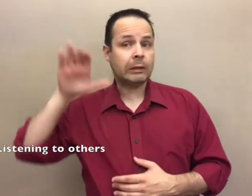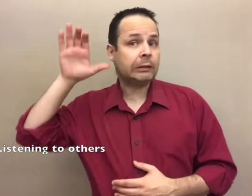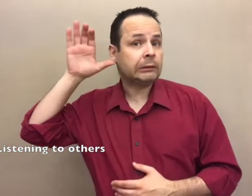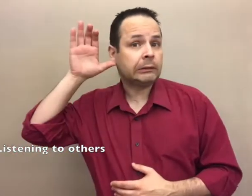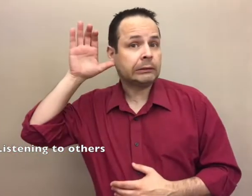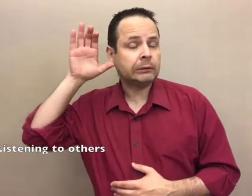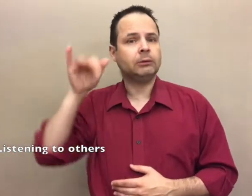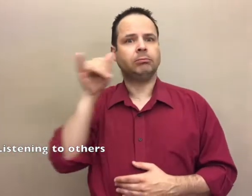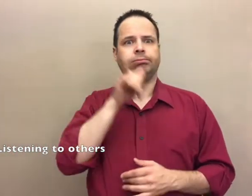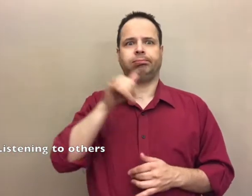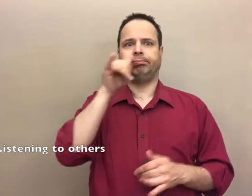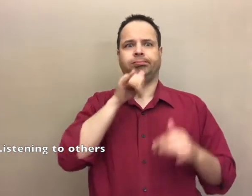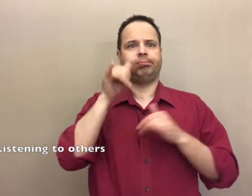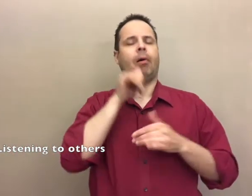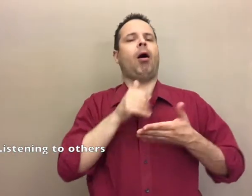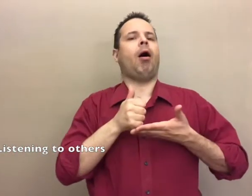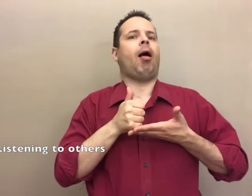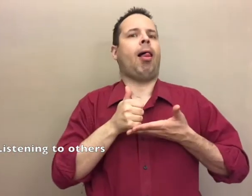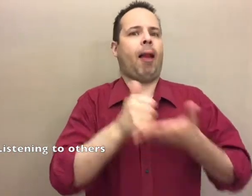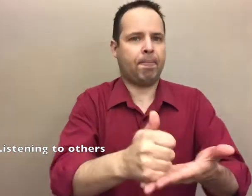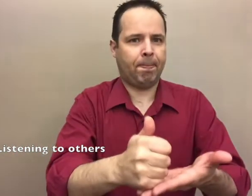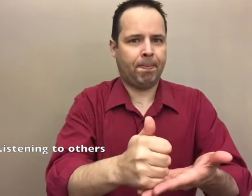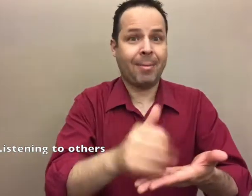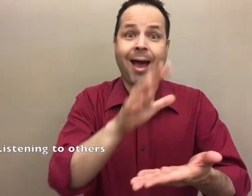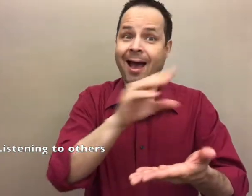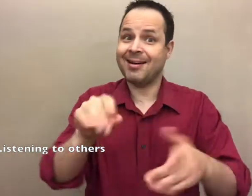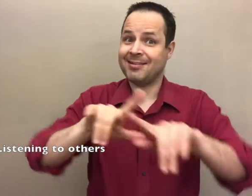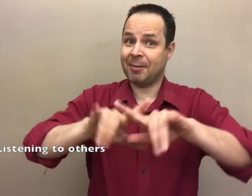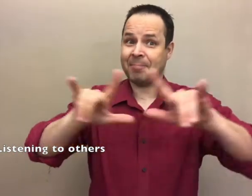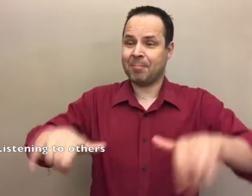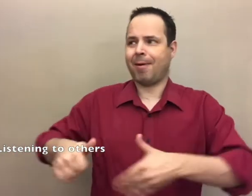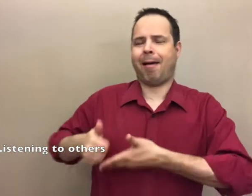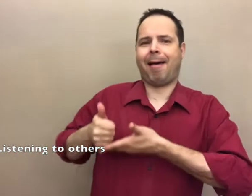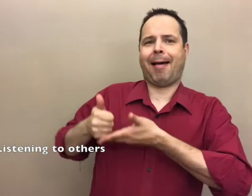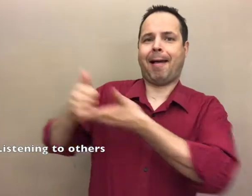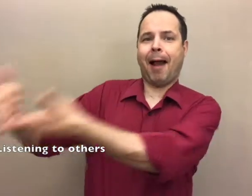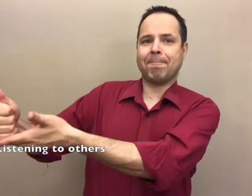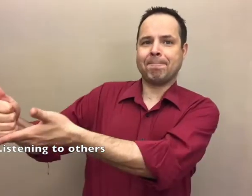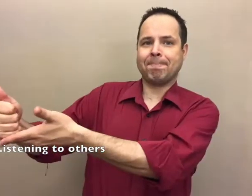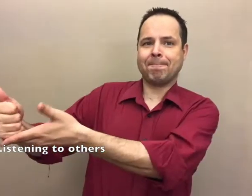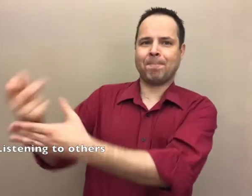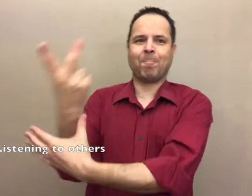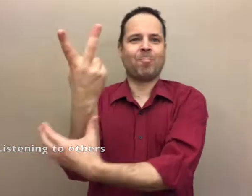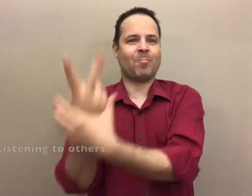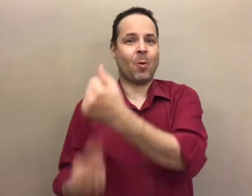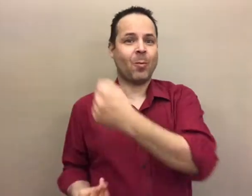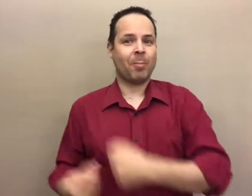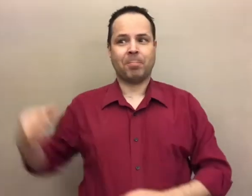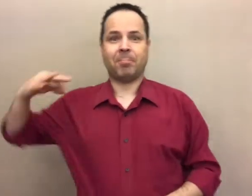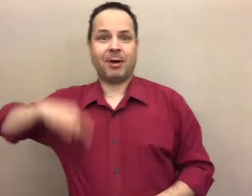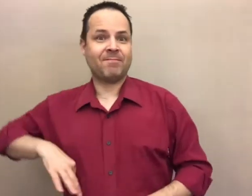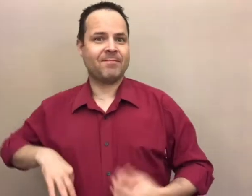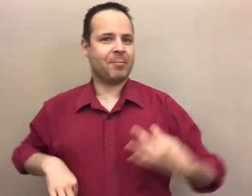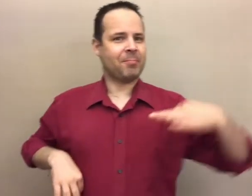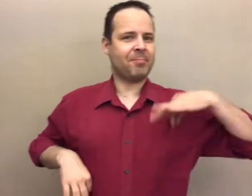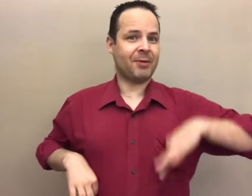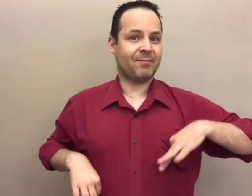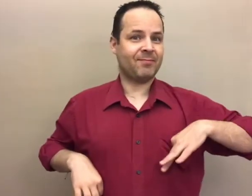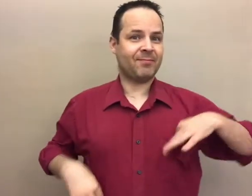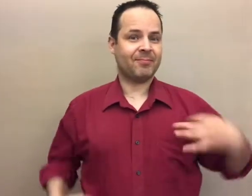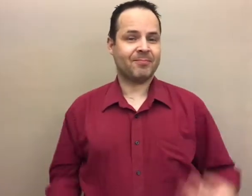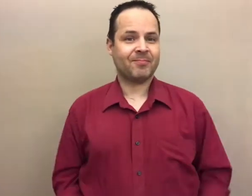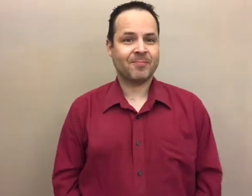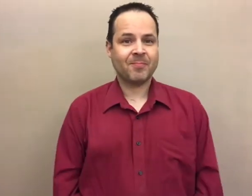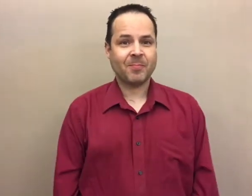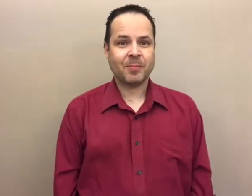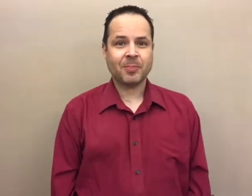You should know that listening does not only help others, but also helps yourself.